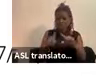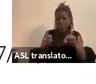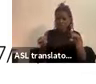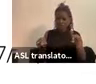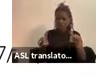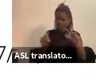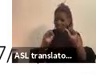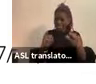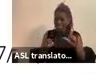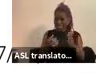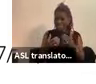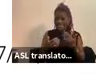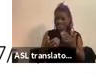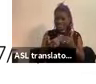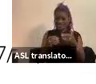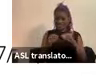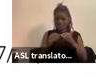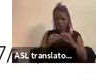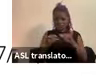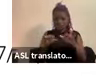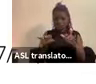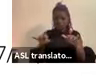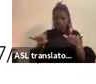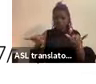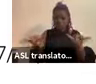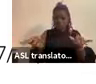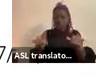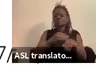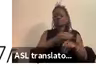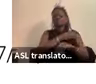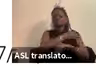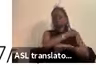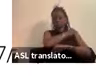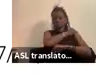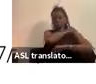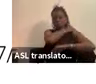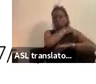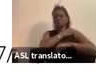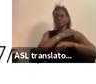opportunity to go to transmit from one person to another and readily does so much